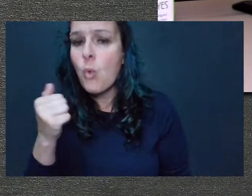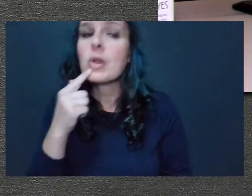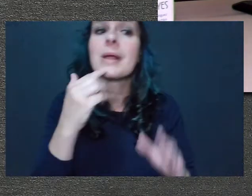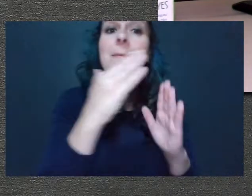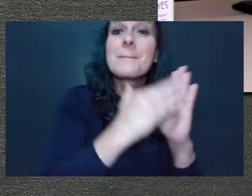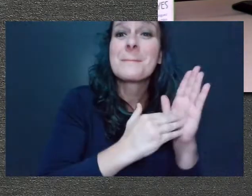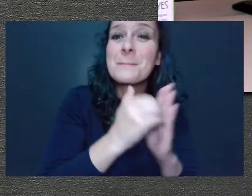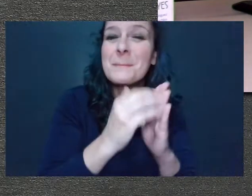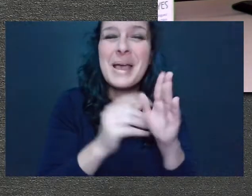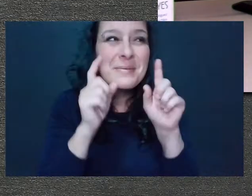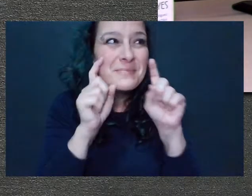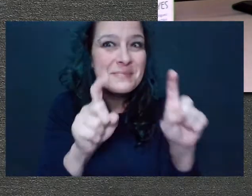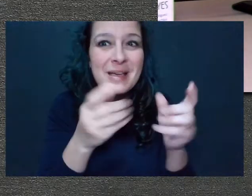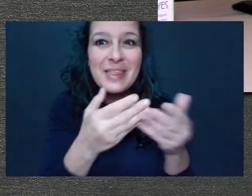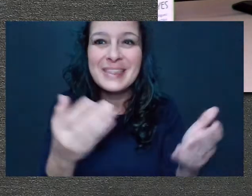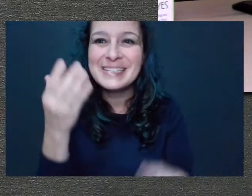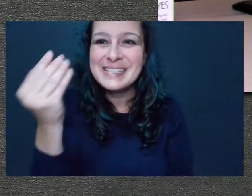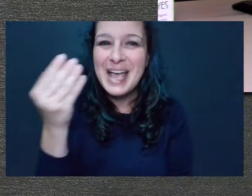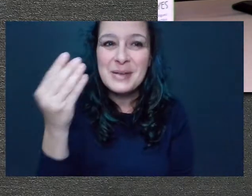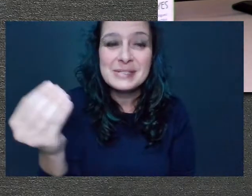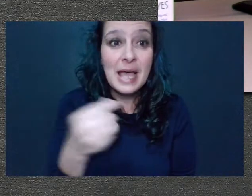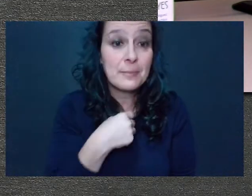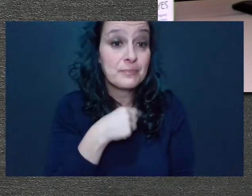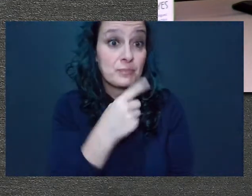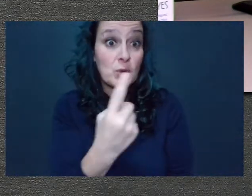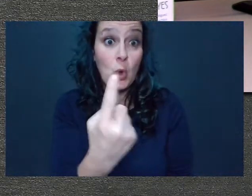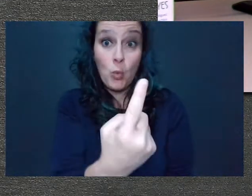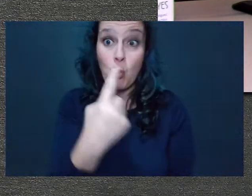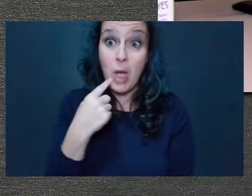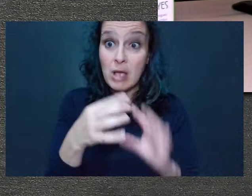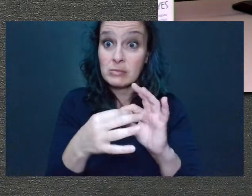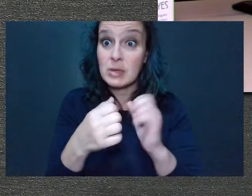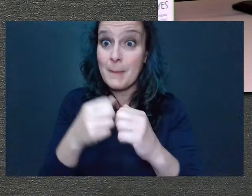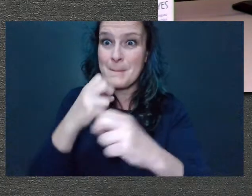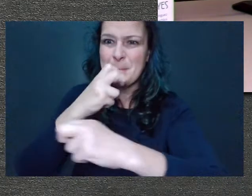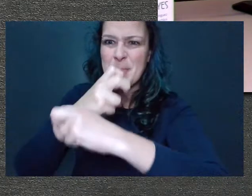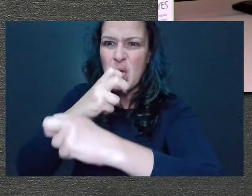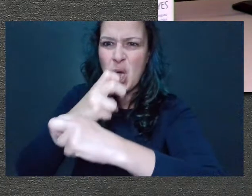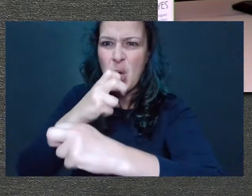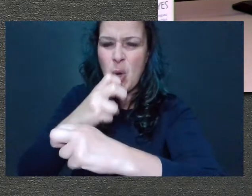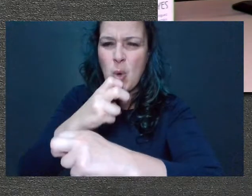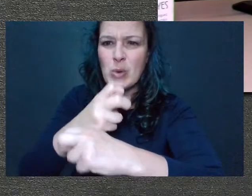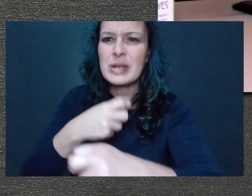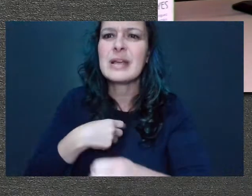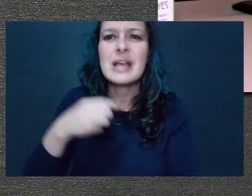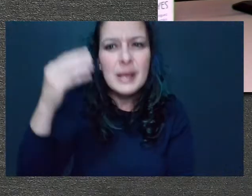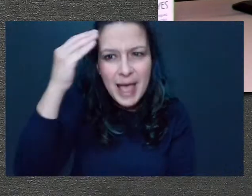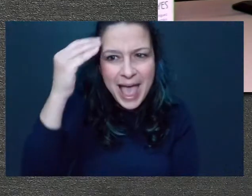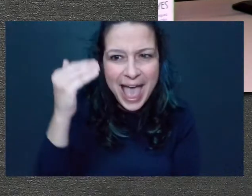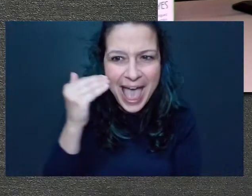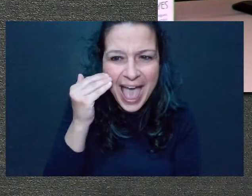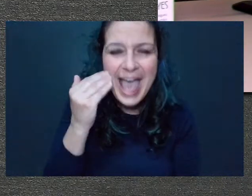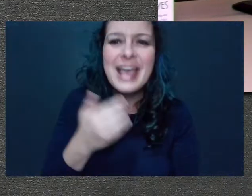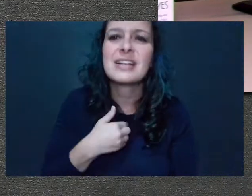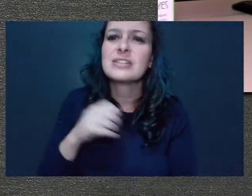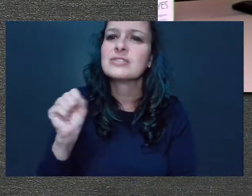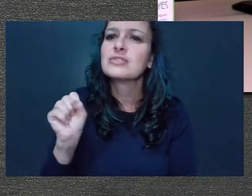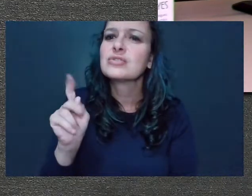This is actually one of a bone, a skull, of a cattle or a bull that was out in the desert.